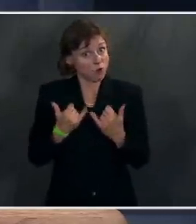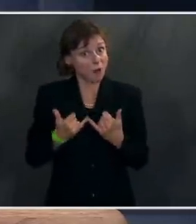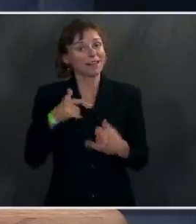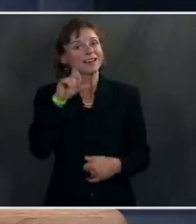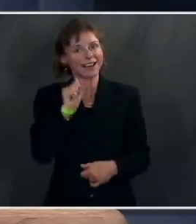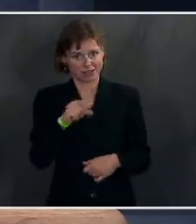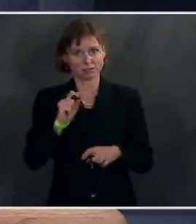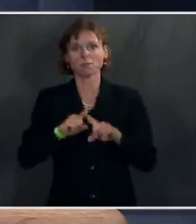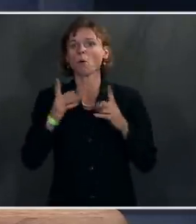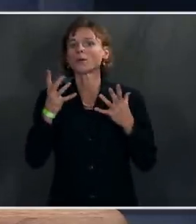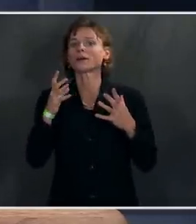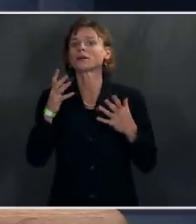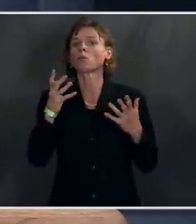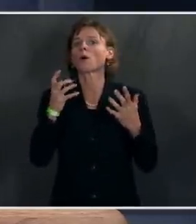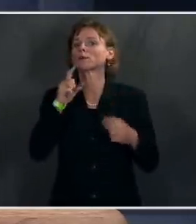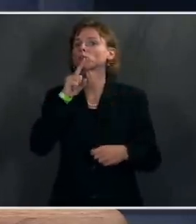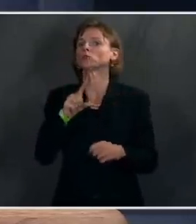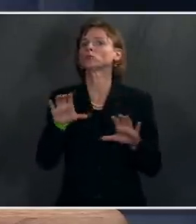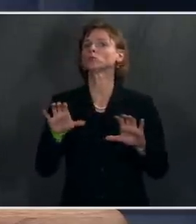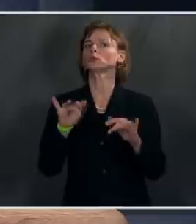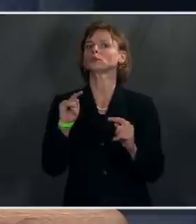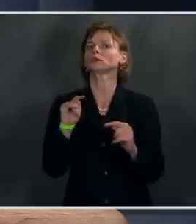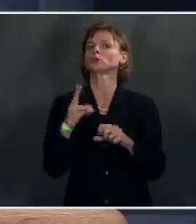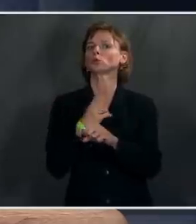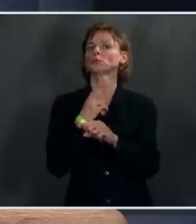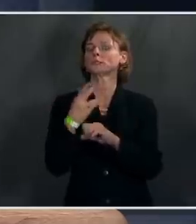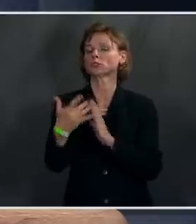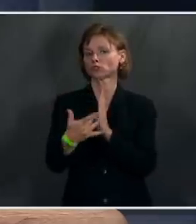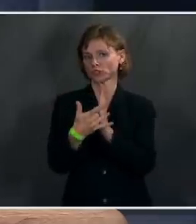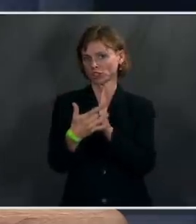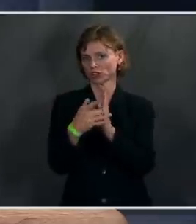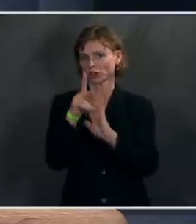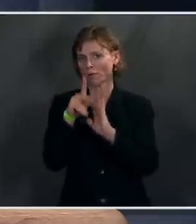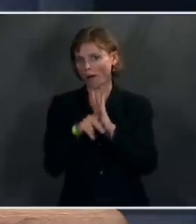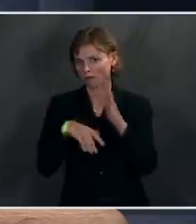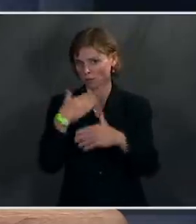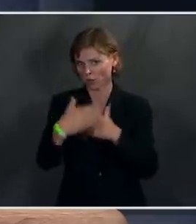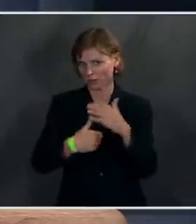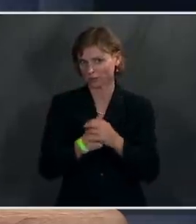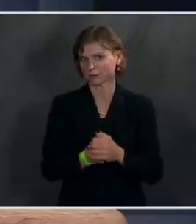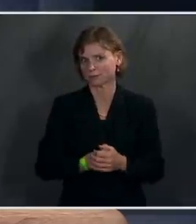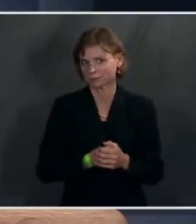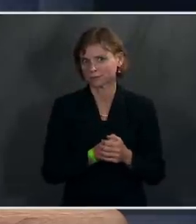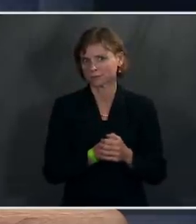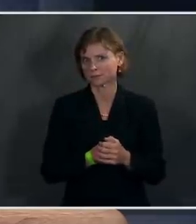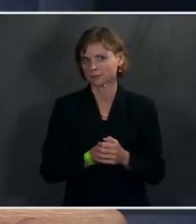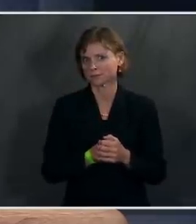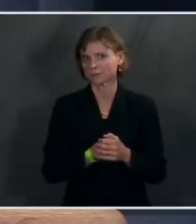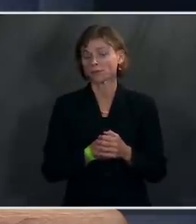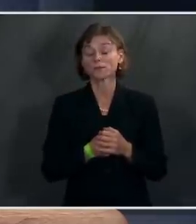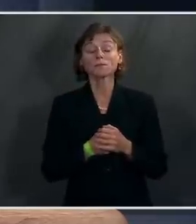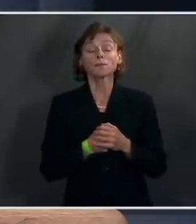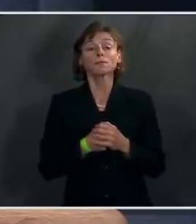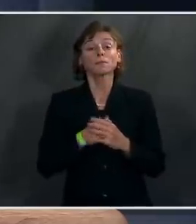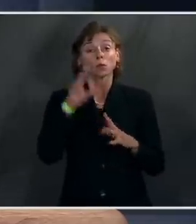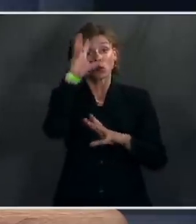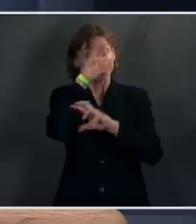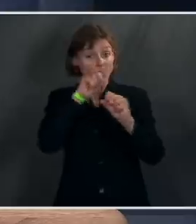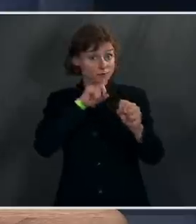that through a strategic policy process. And the President's commitment to immigration is indicative